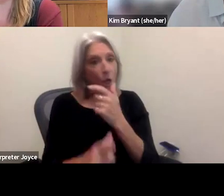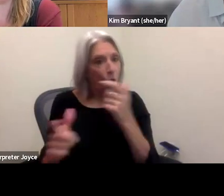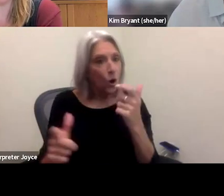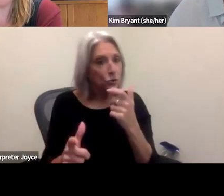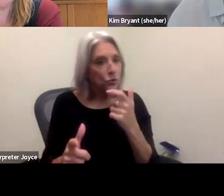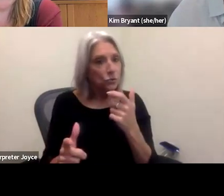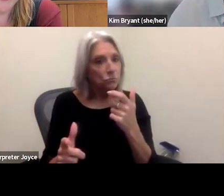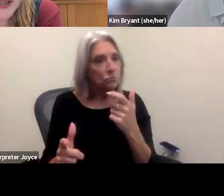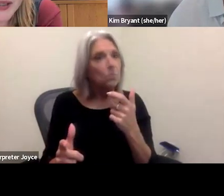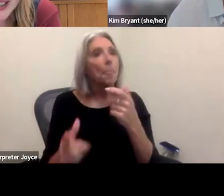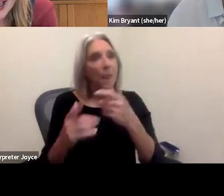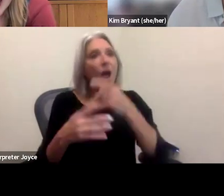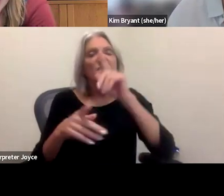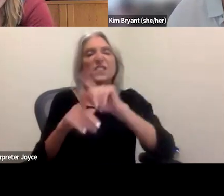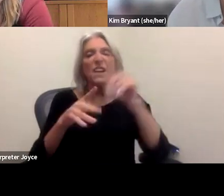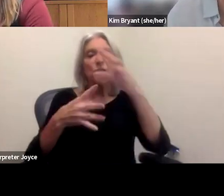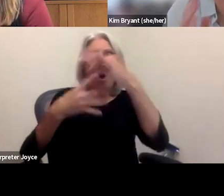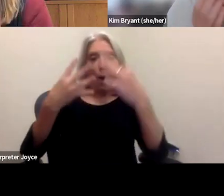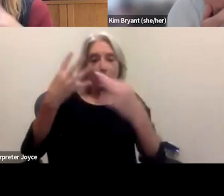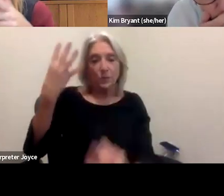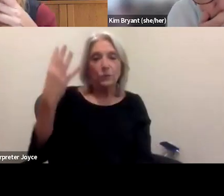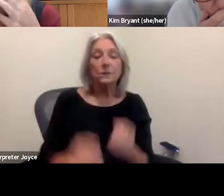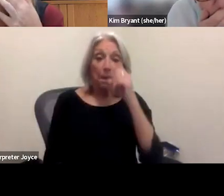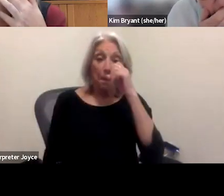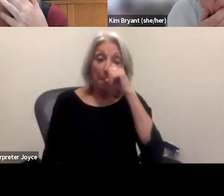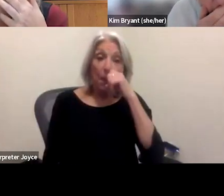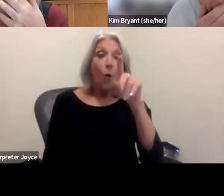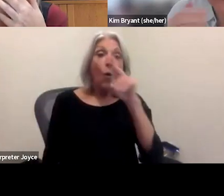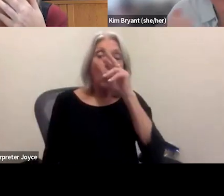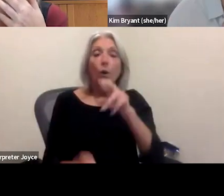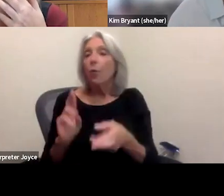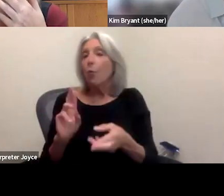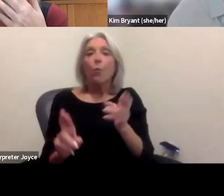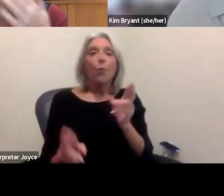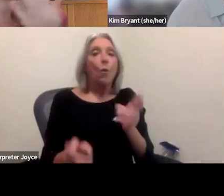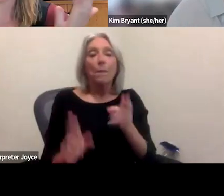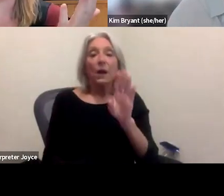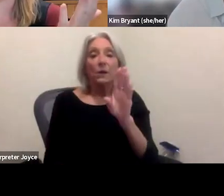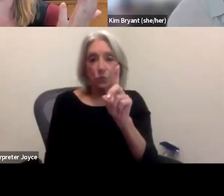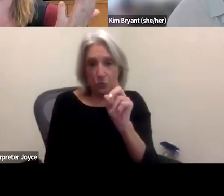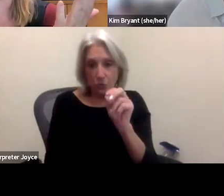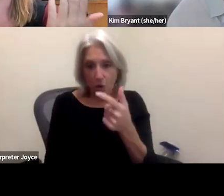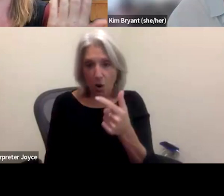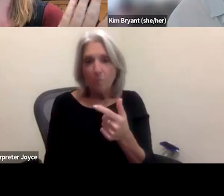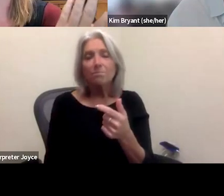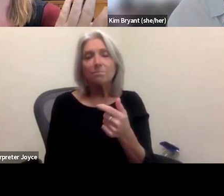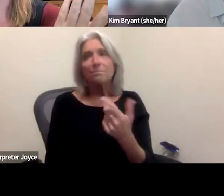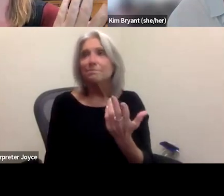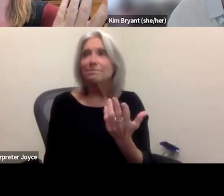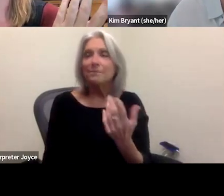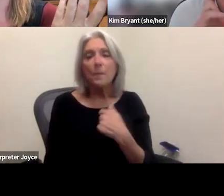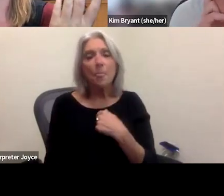There's two of our consultants looking at a robot dog. We get excellent-- there's been a lot of surprises in this.